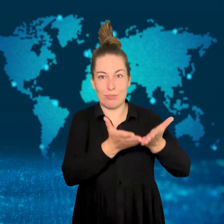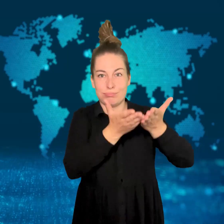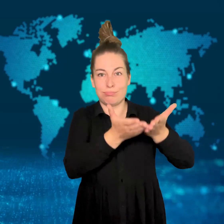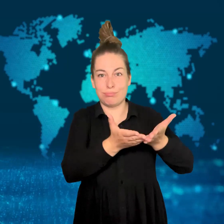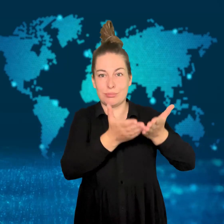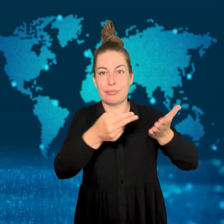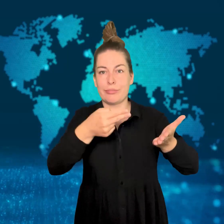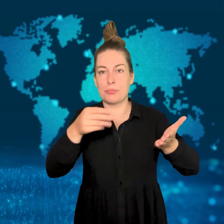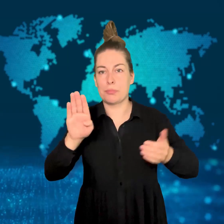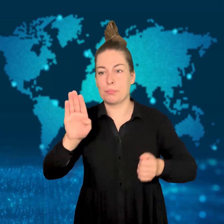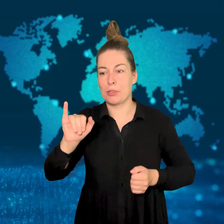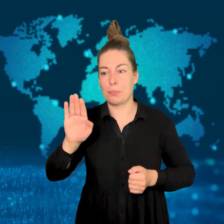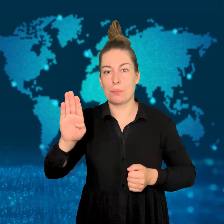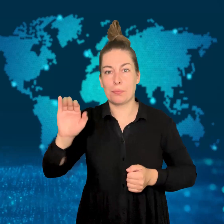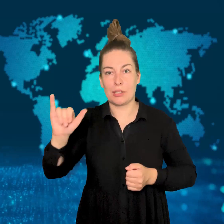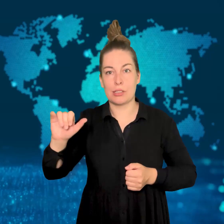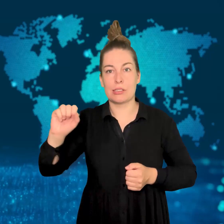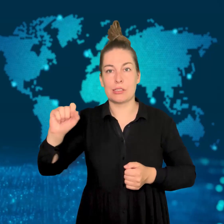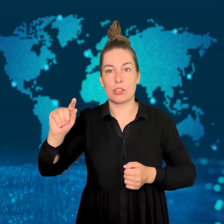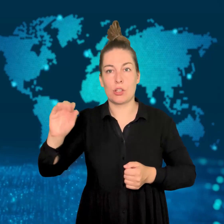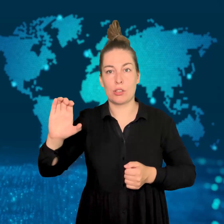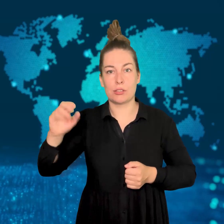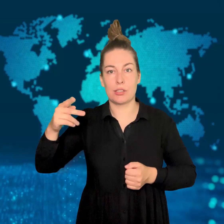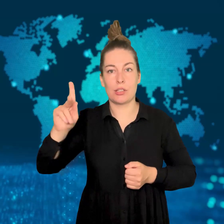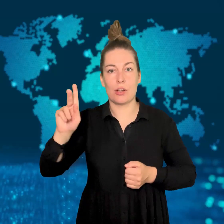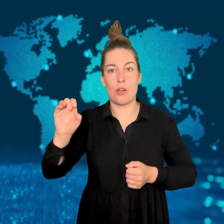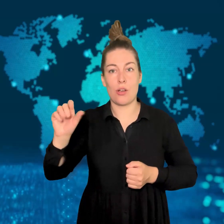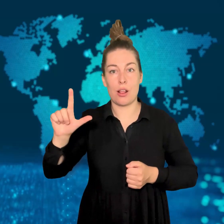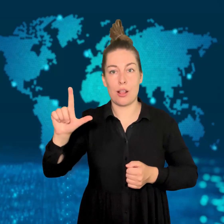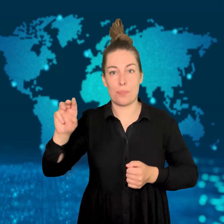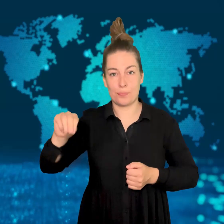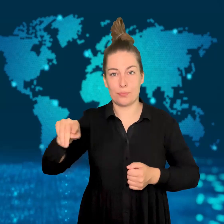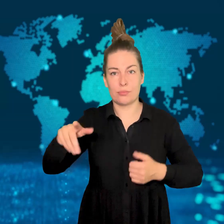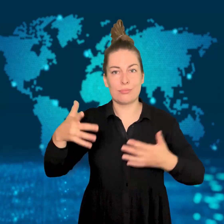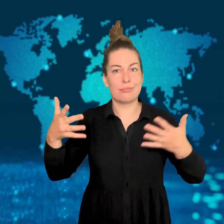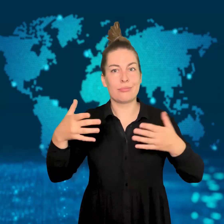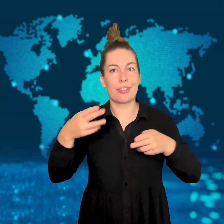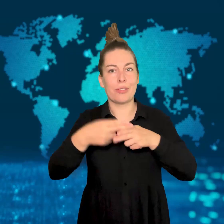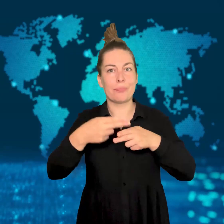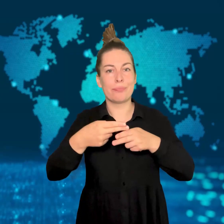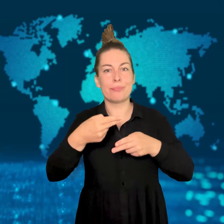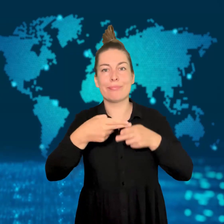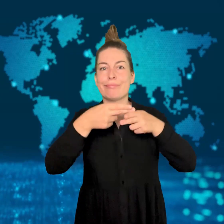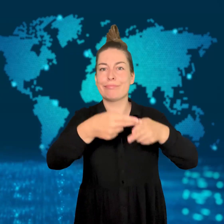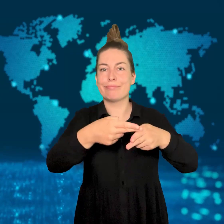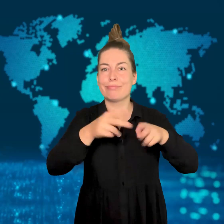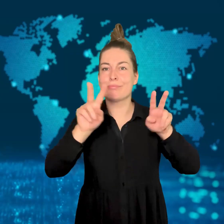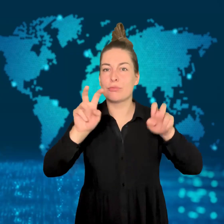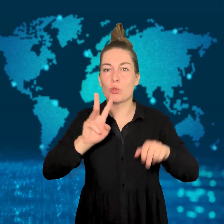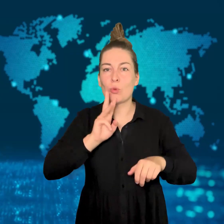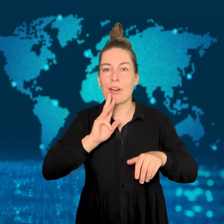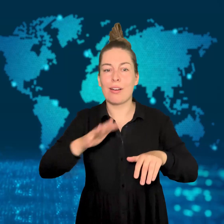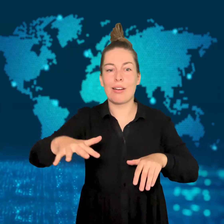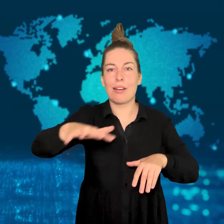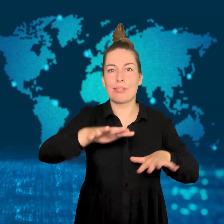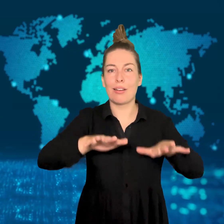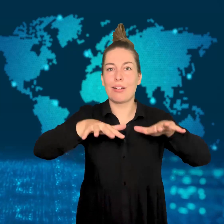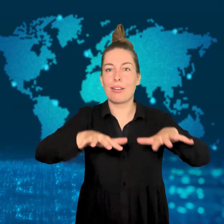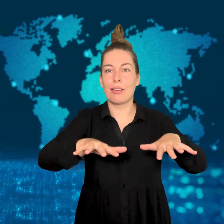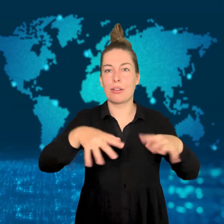The barge, named Bibby Stockholm, has been called a "floating prison."